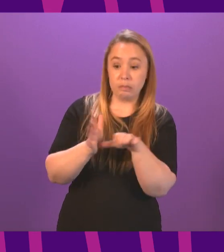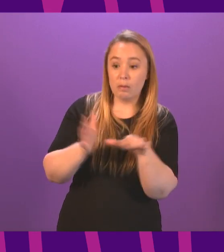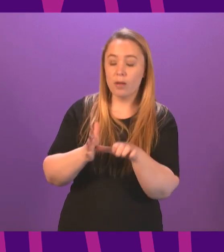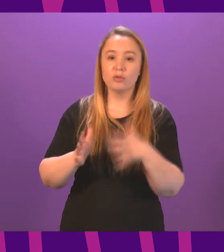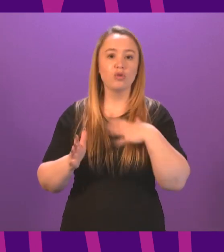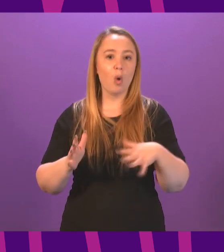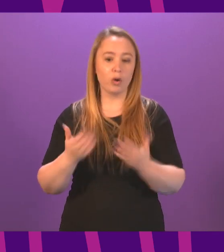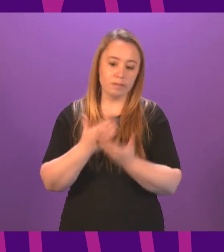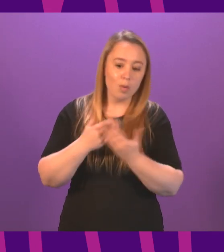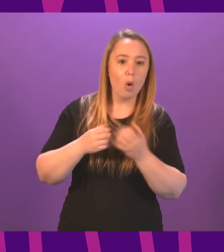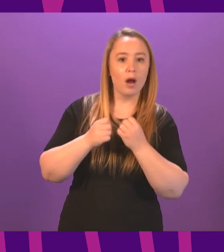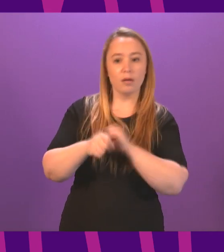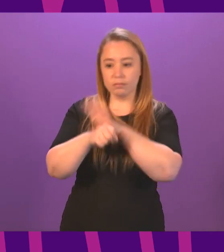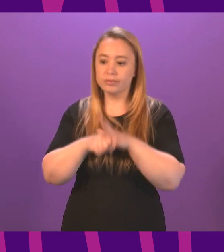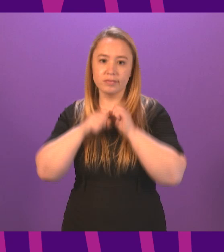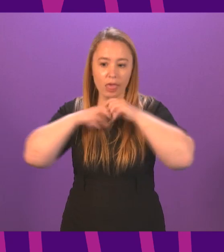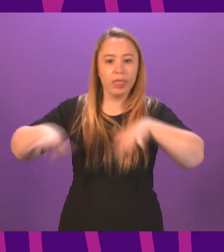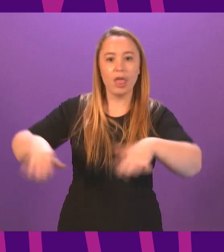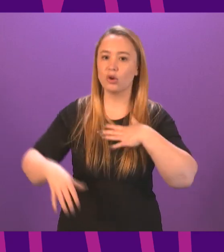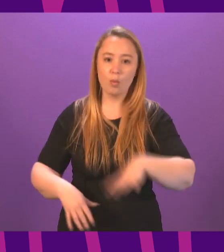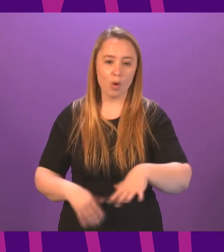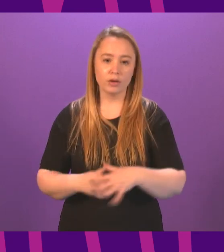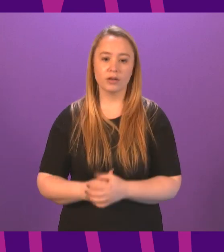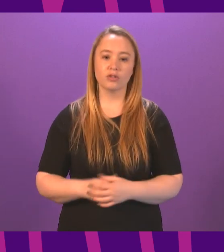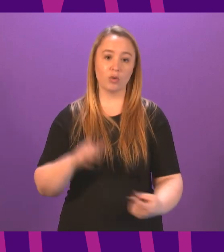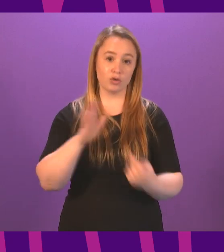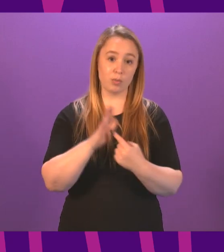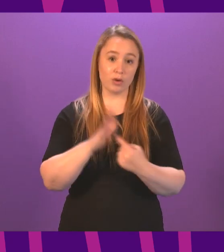for the country as a whole, but particularly for the islands. I will ensure that the Cabinet